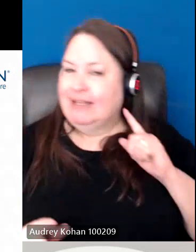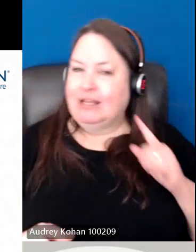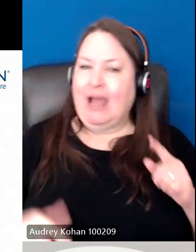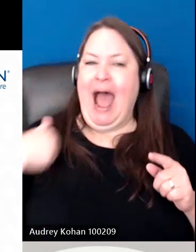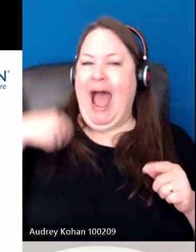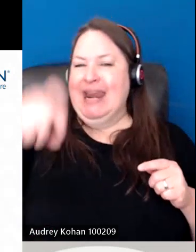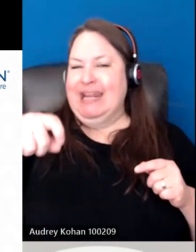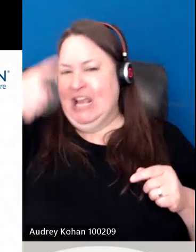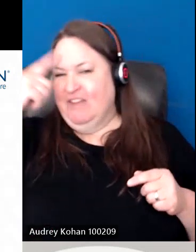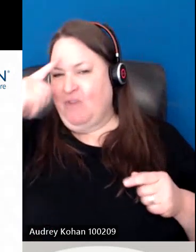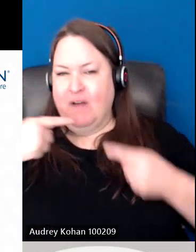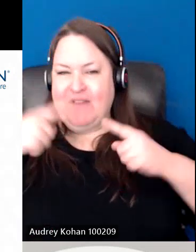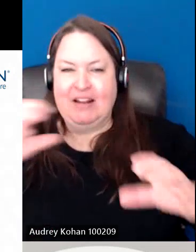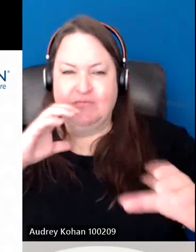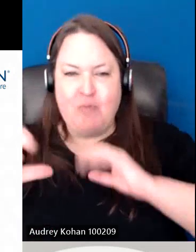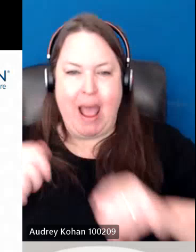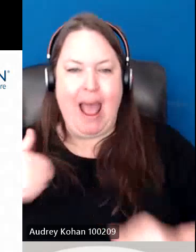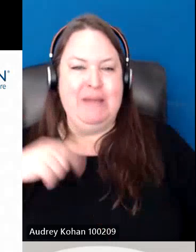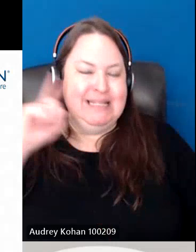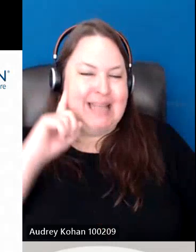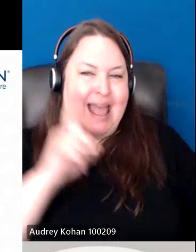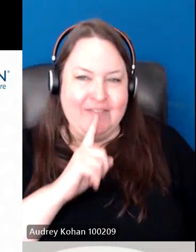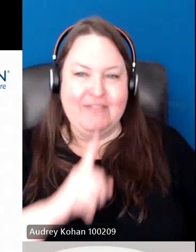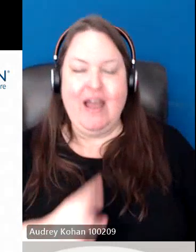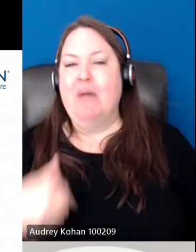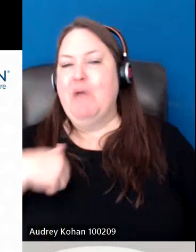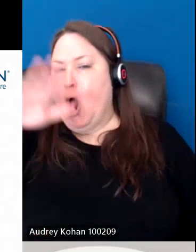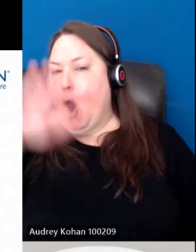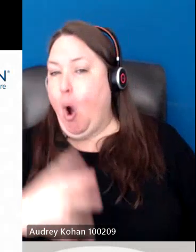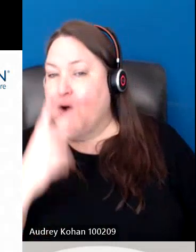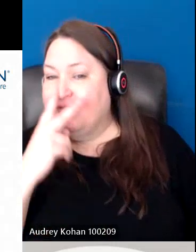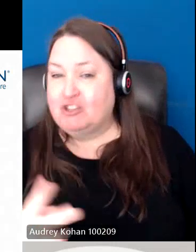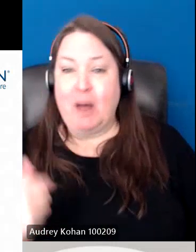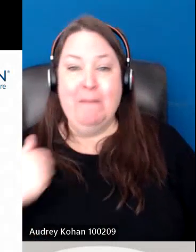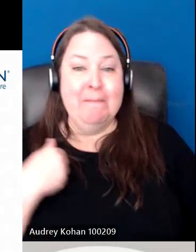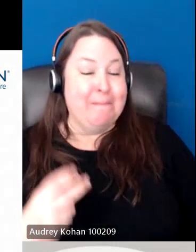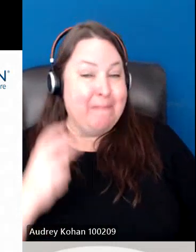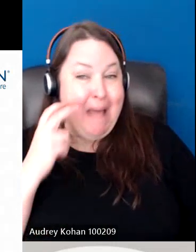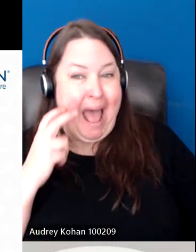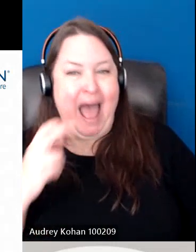effective communication I'm deaf I'm low vision or blind and I have to tell you the nurses gave